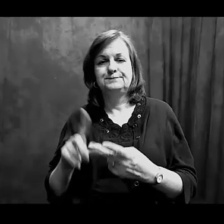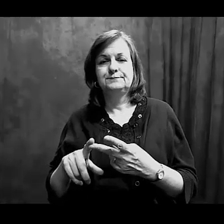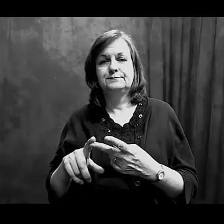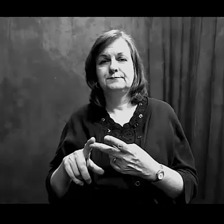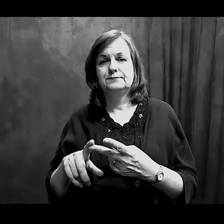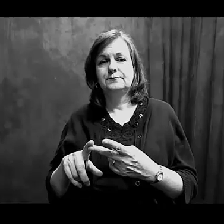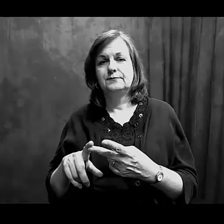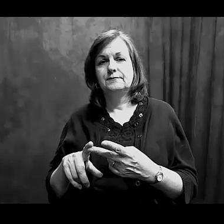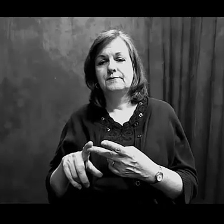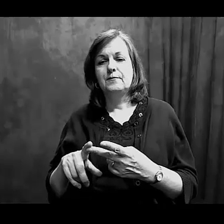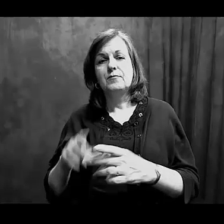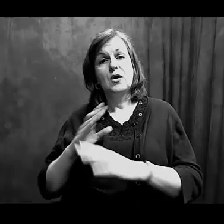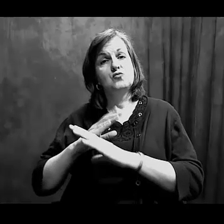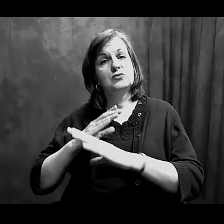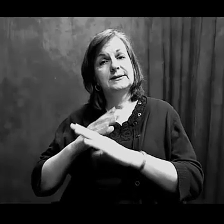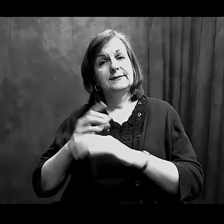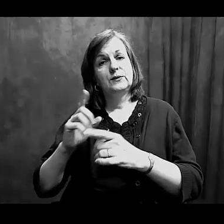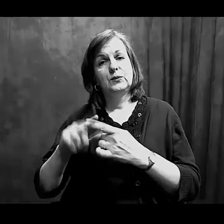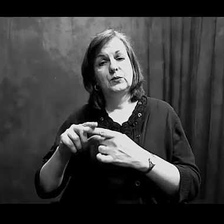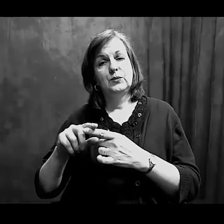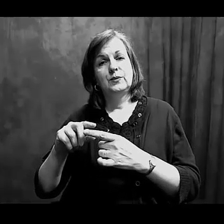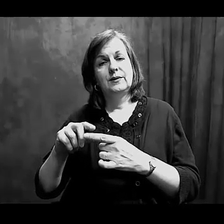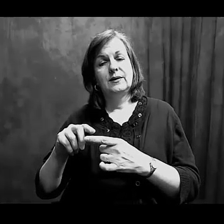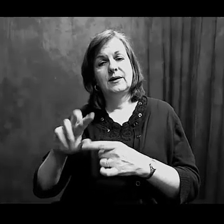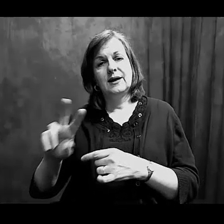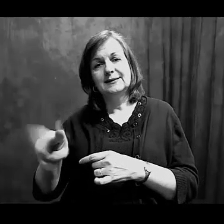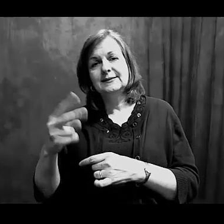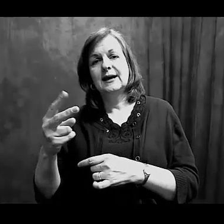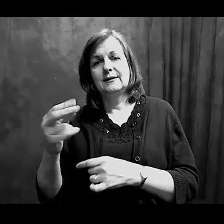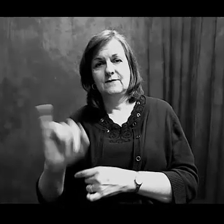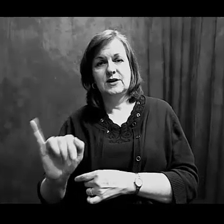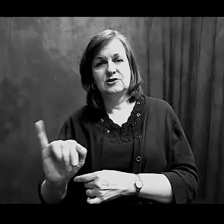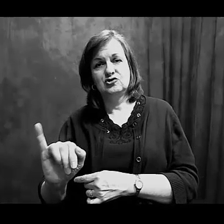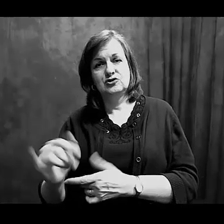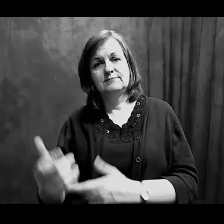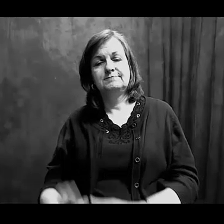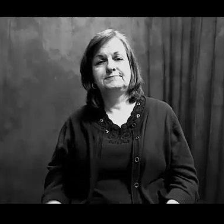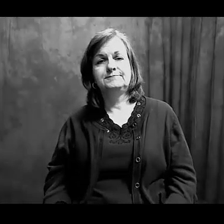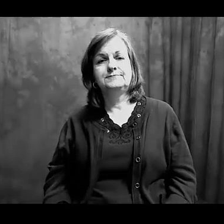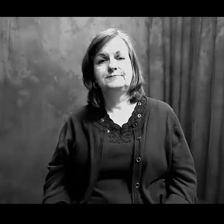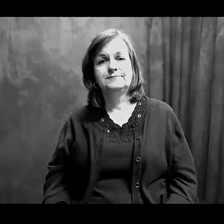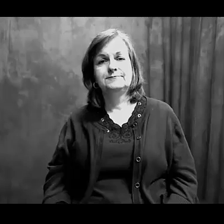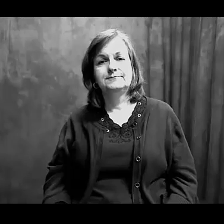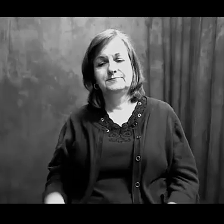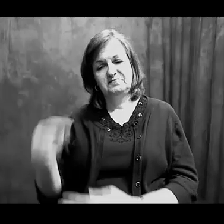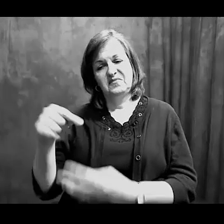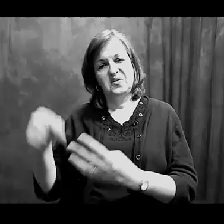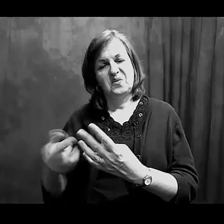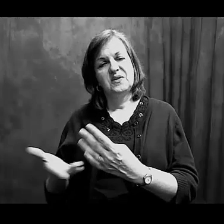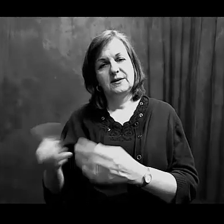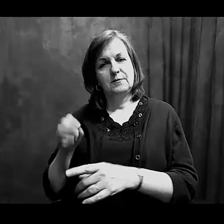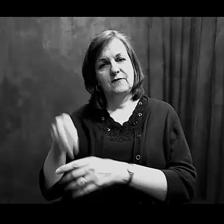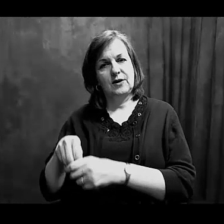or your resistance to secondary infections